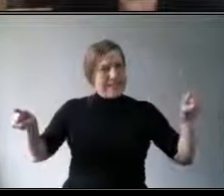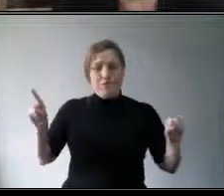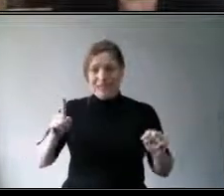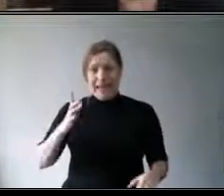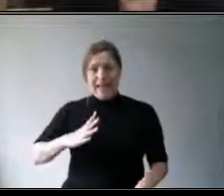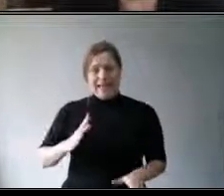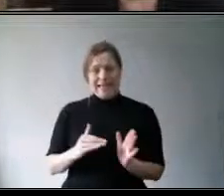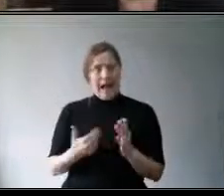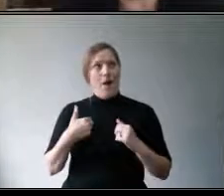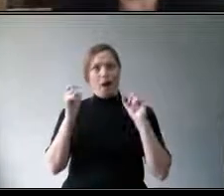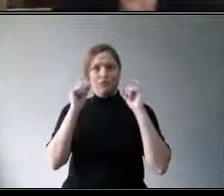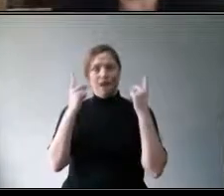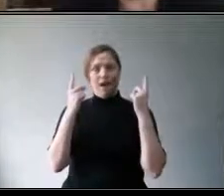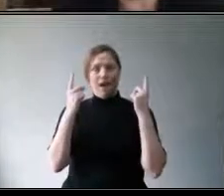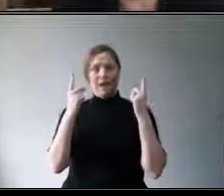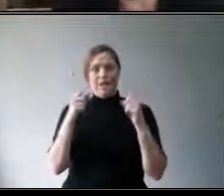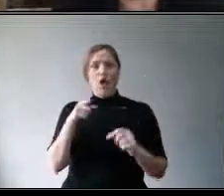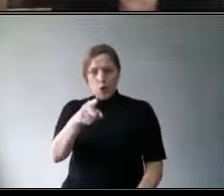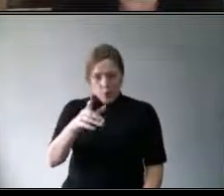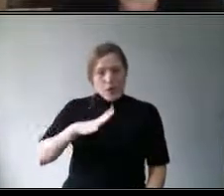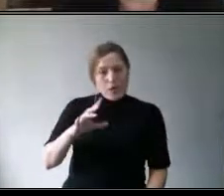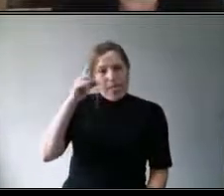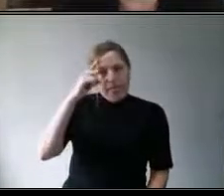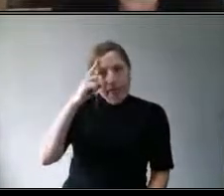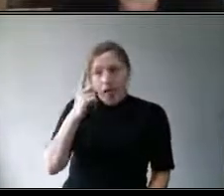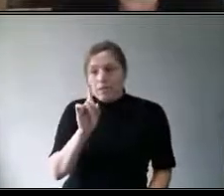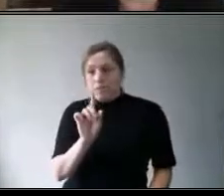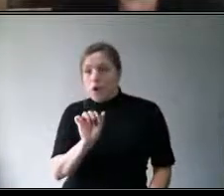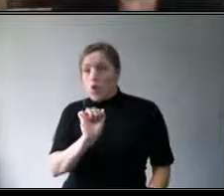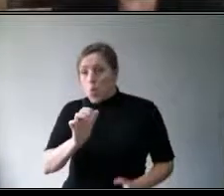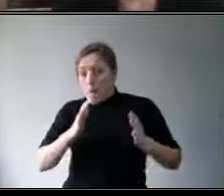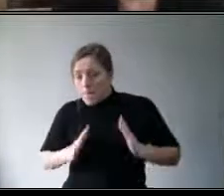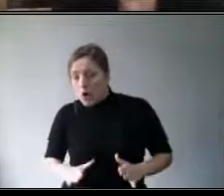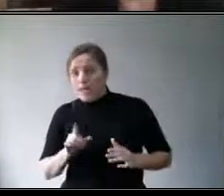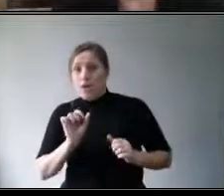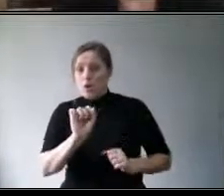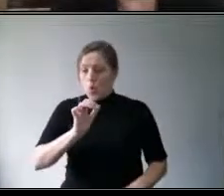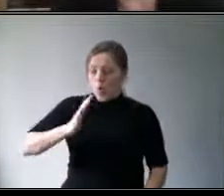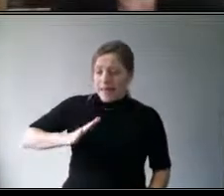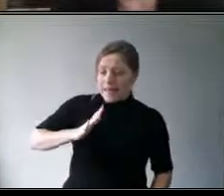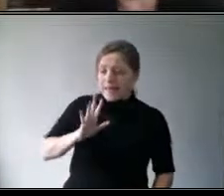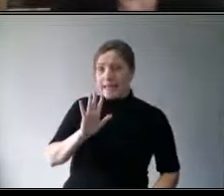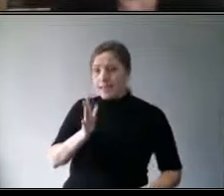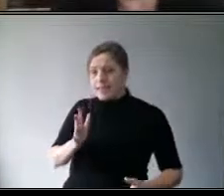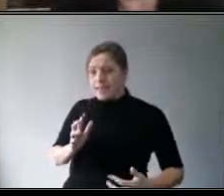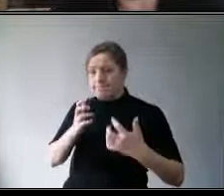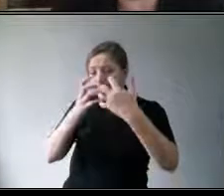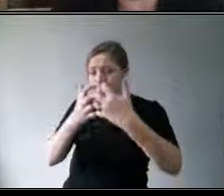works for you and that's that can be an access requirement hey it's not all ramps and wheelchairs